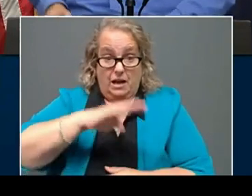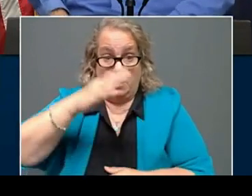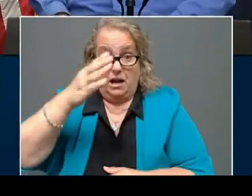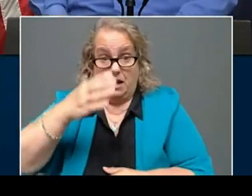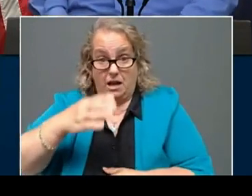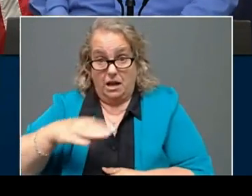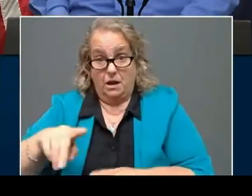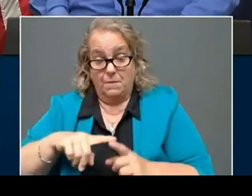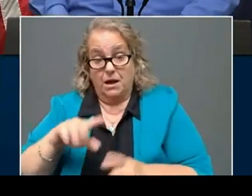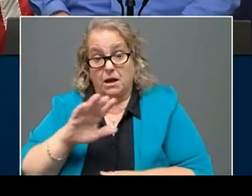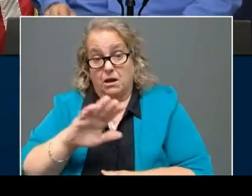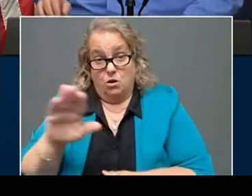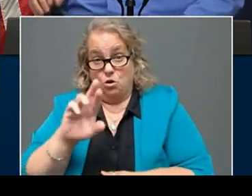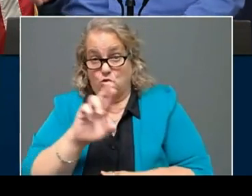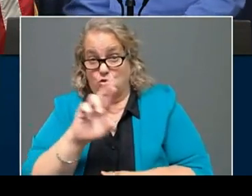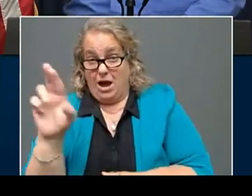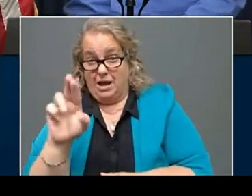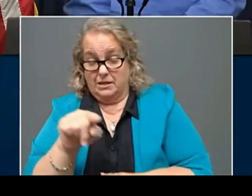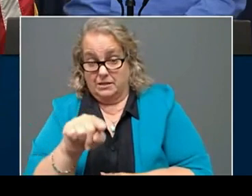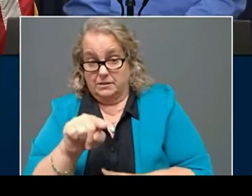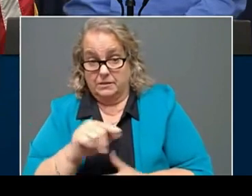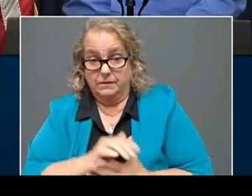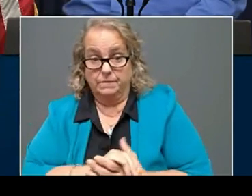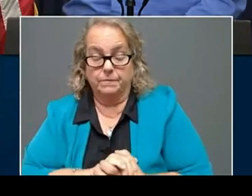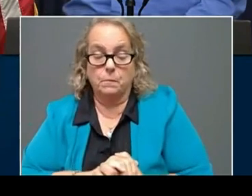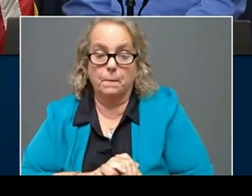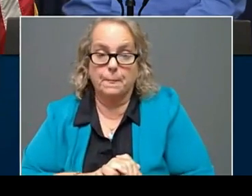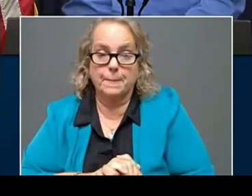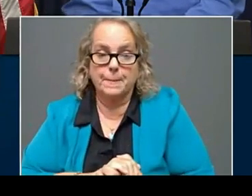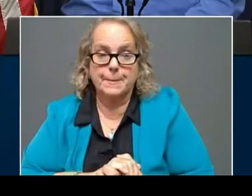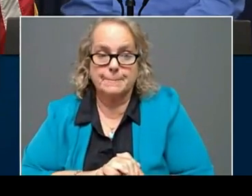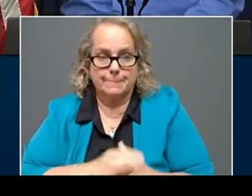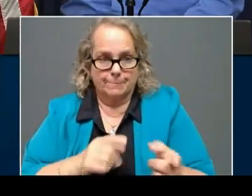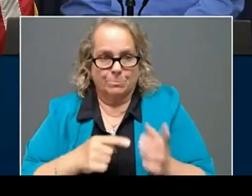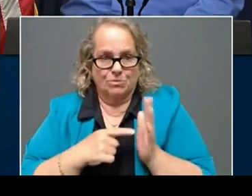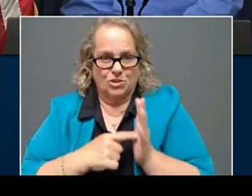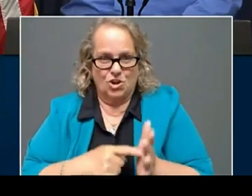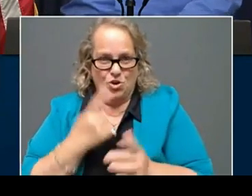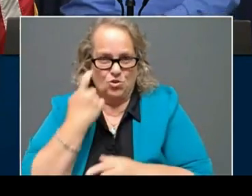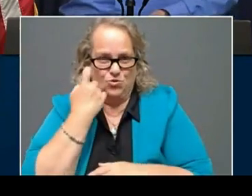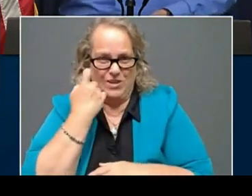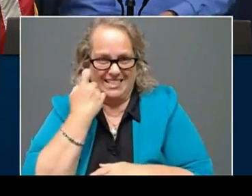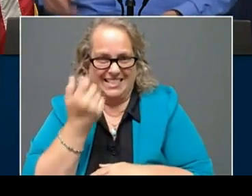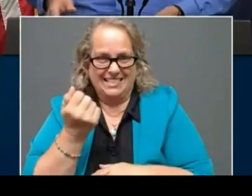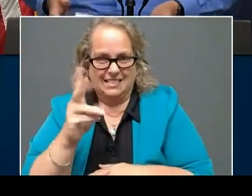the next slide James, This show is just the most recent 16 weeks. Now, this was